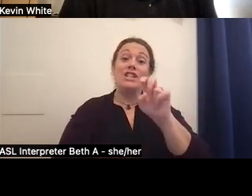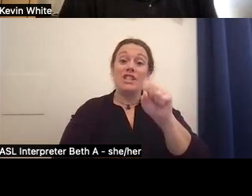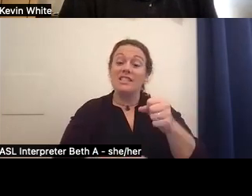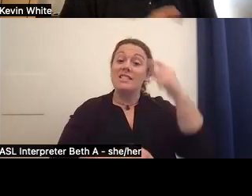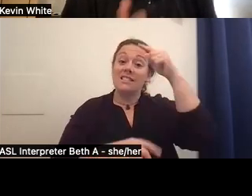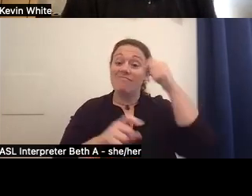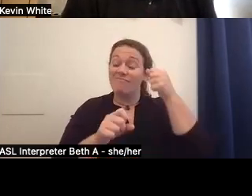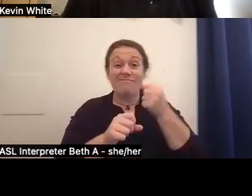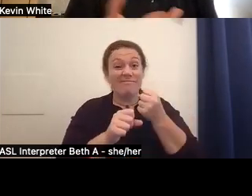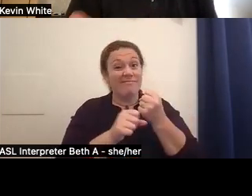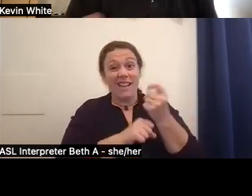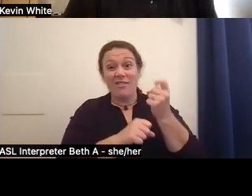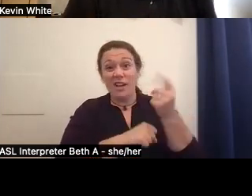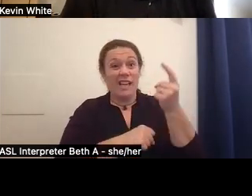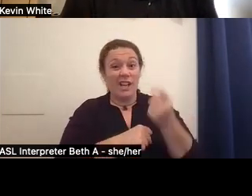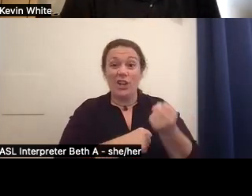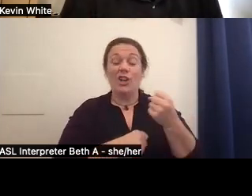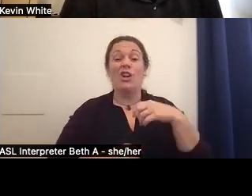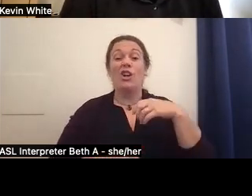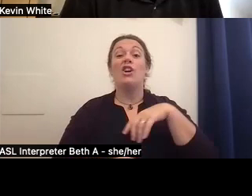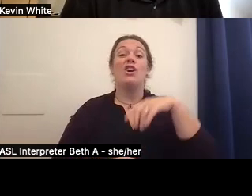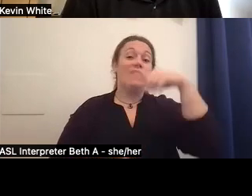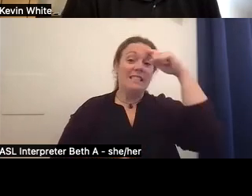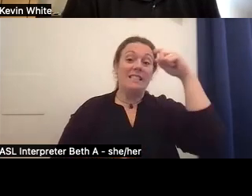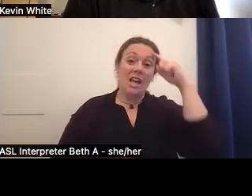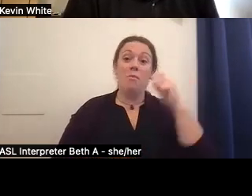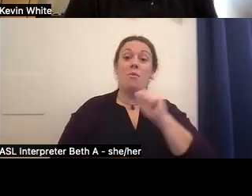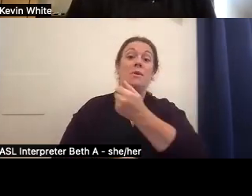2 women all contributed stories, which, here's a breakdown for you the key, we have 93 stories in